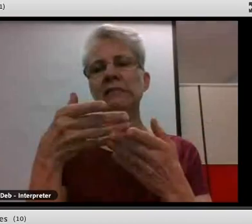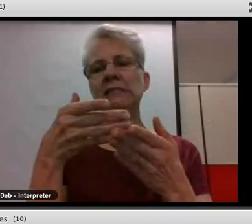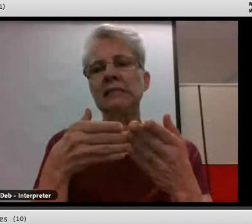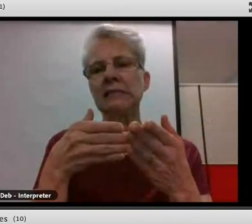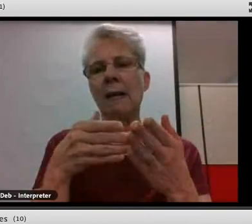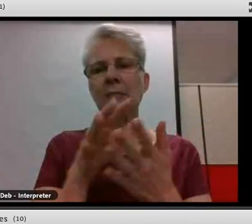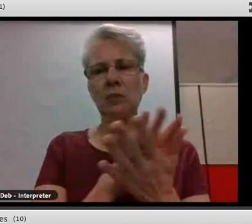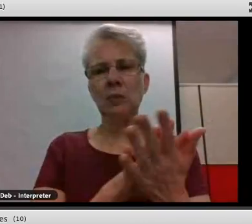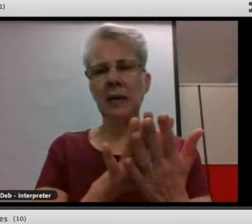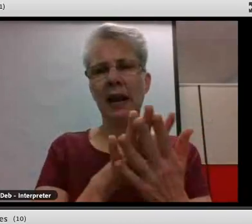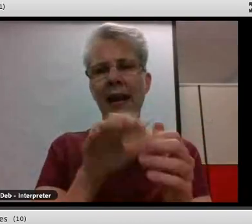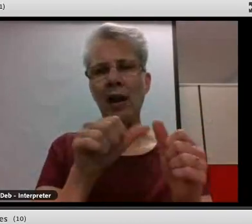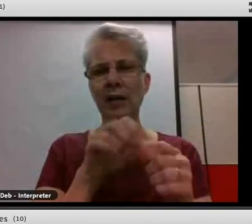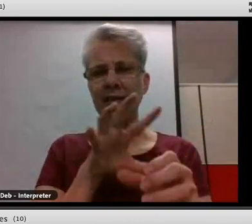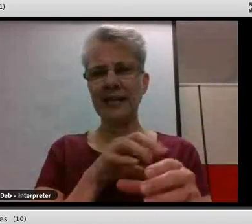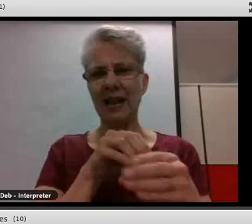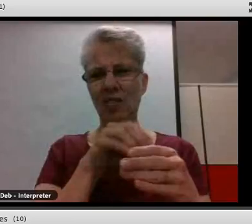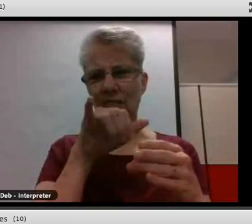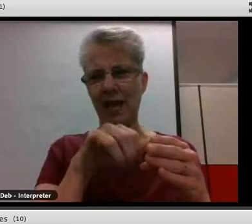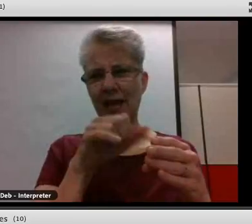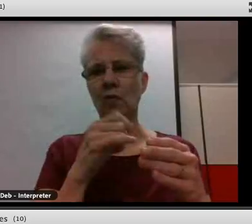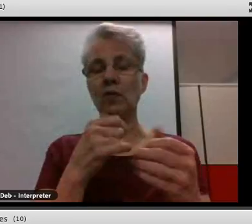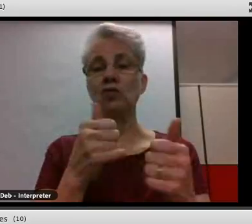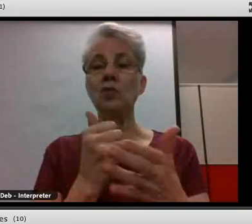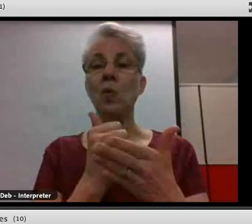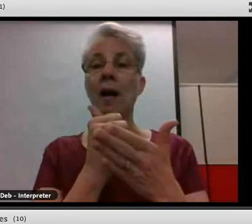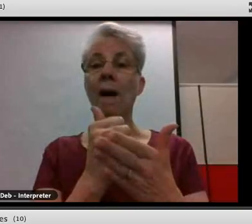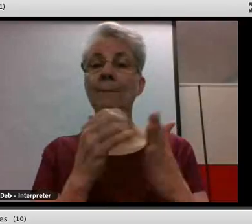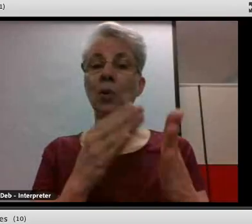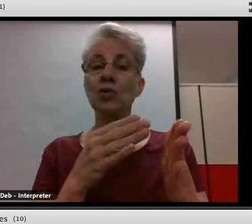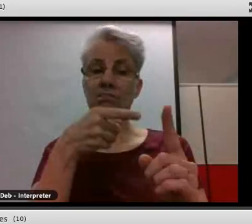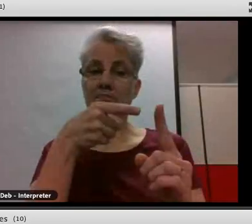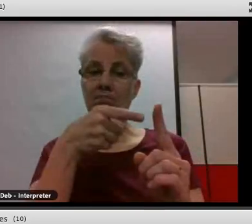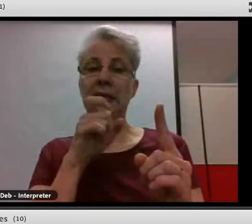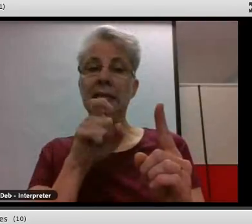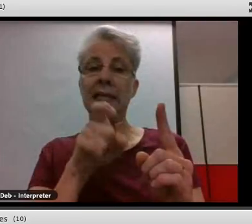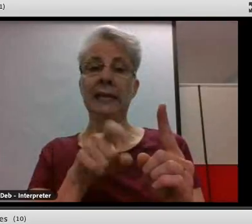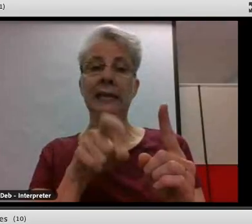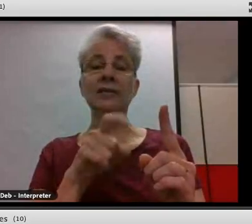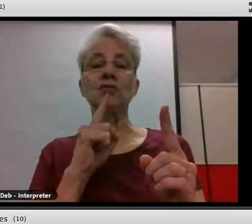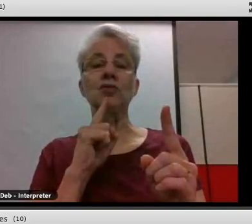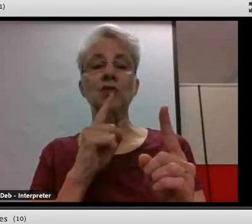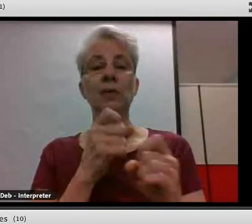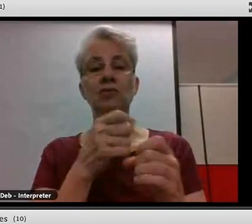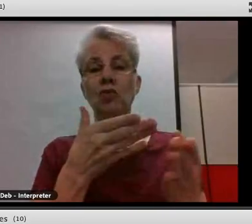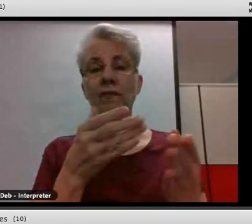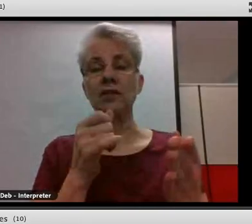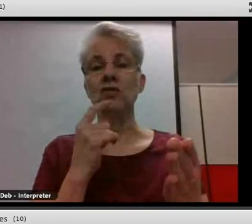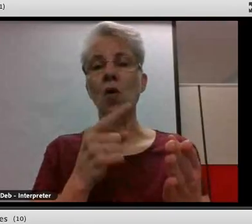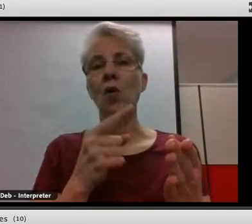So this includes things like hearing, mobility, visual impairment, chronic alcoholism,